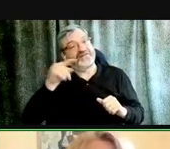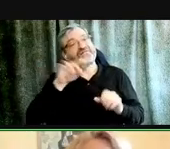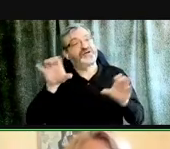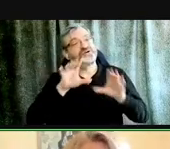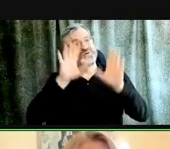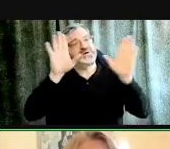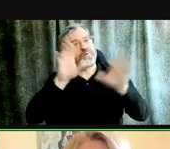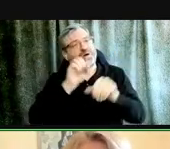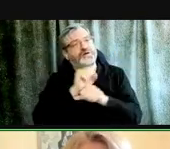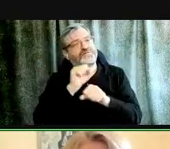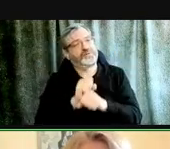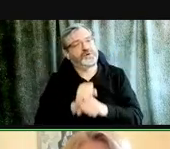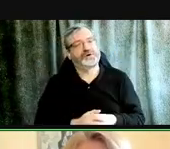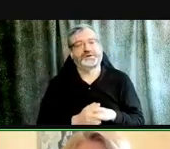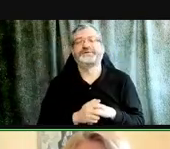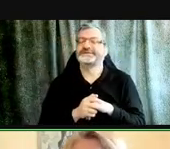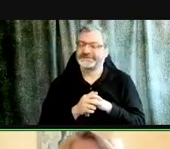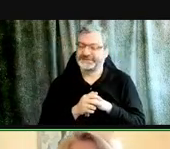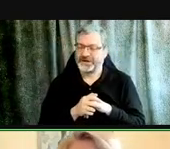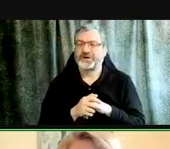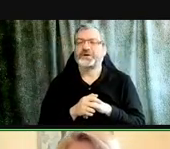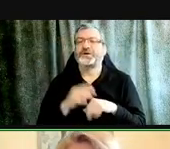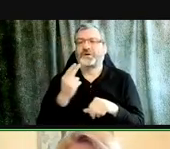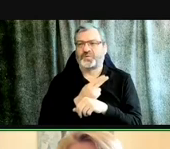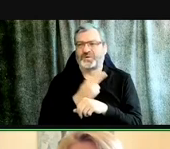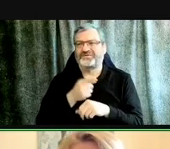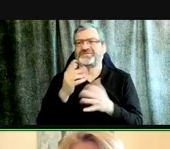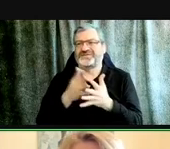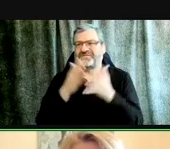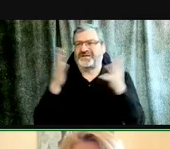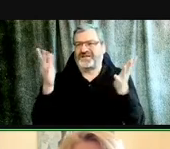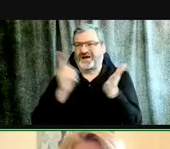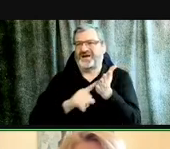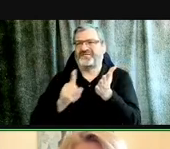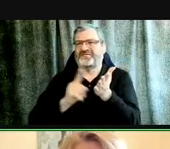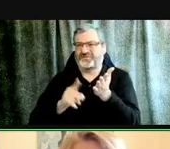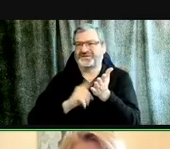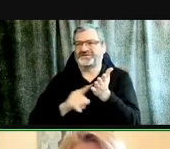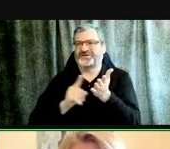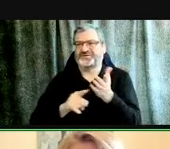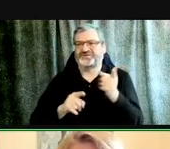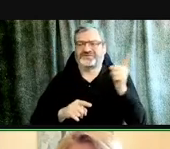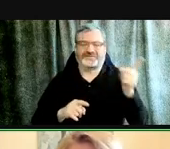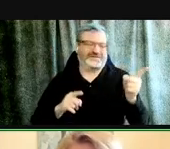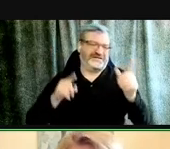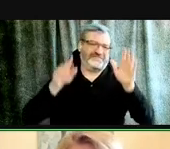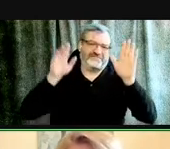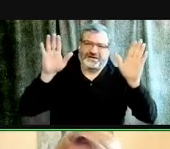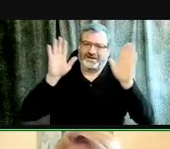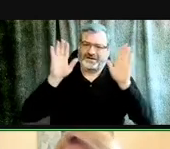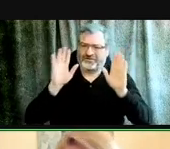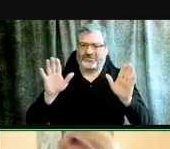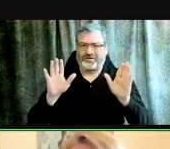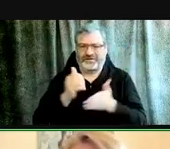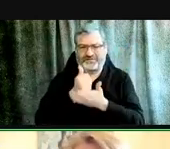And we have used them for quite a bit of research, and they have just been incredibly helpful in putting this together.